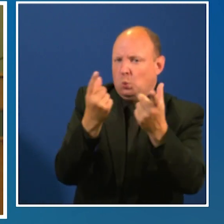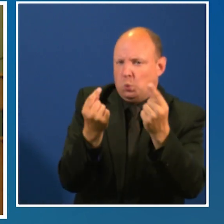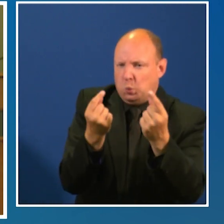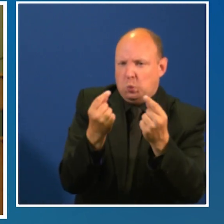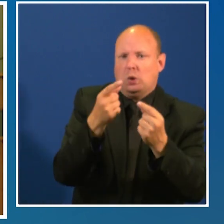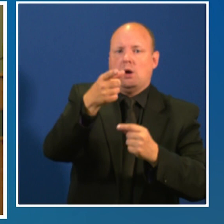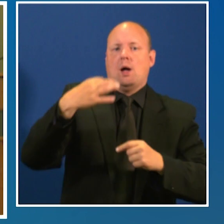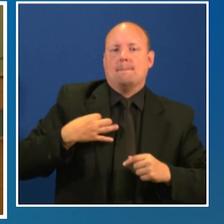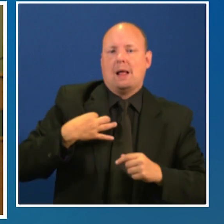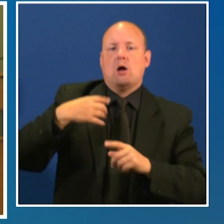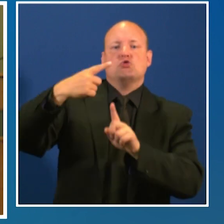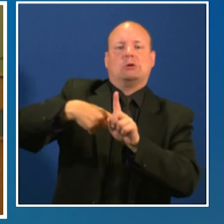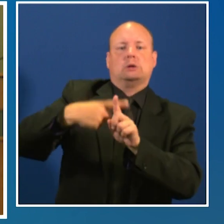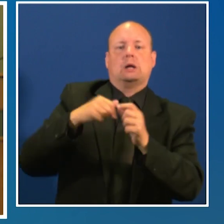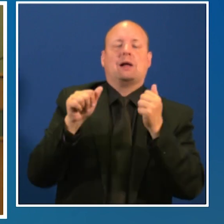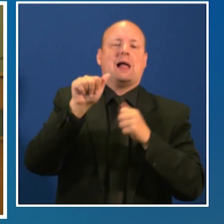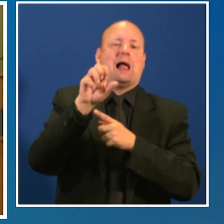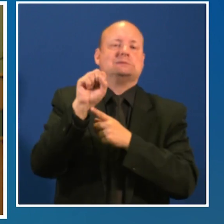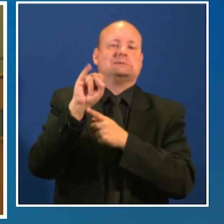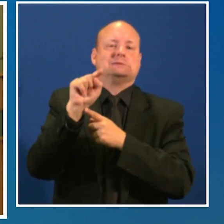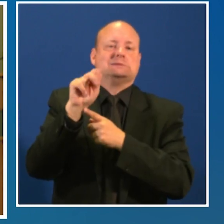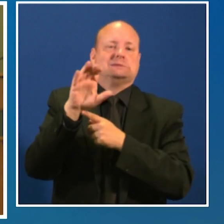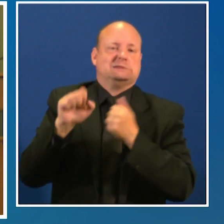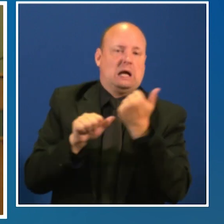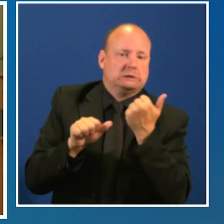to pay in full, unless their application is still being